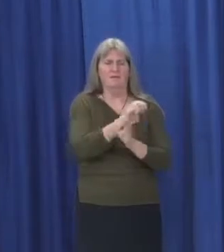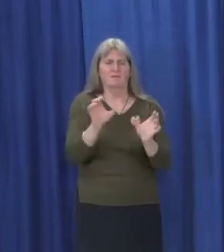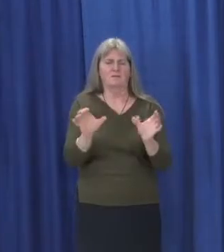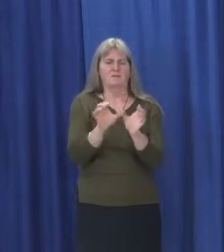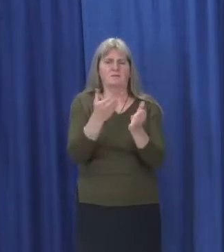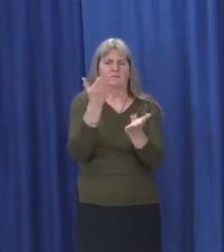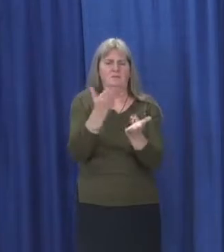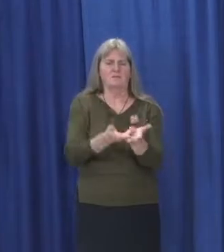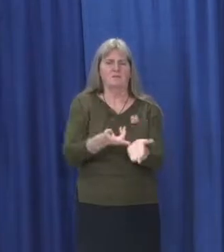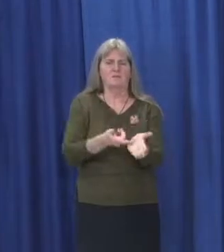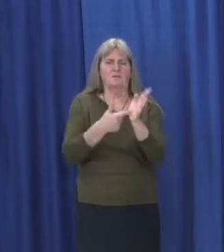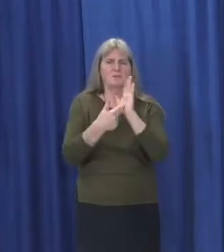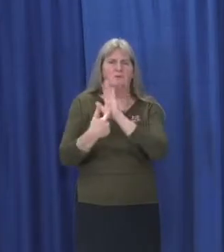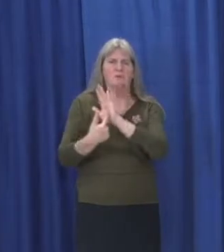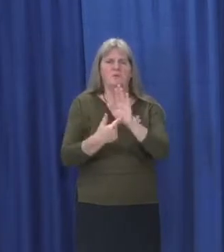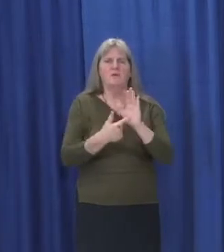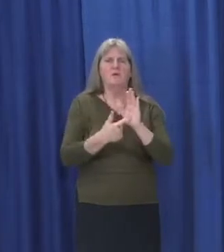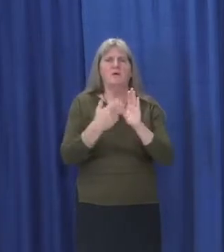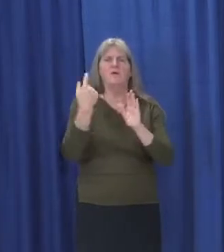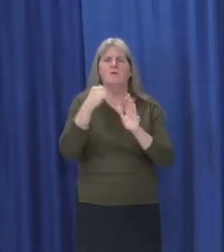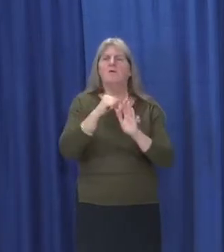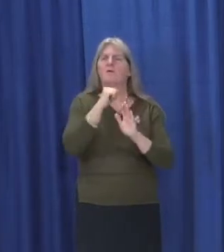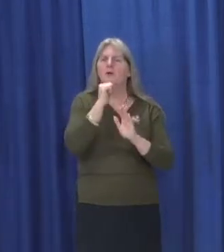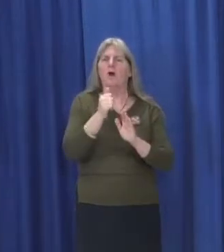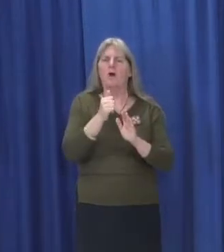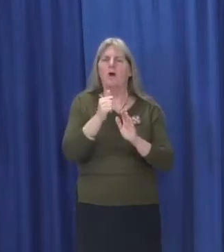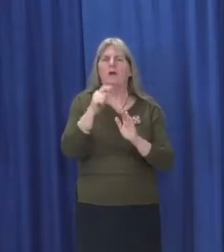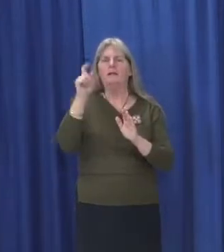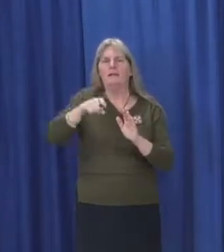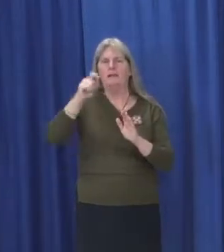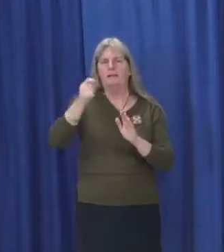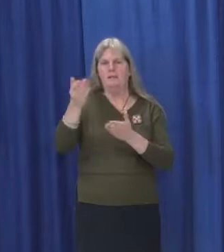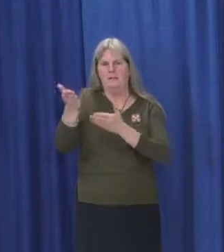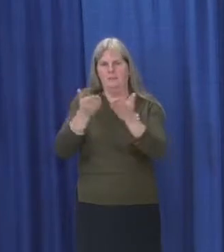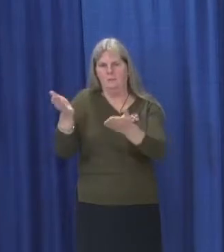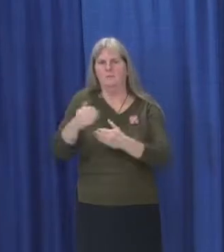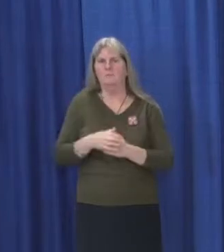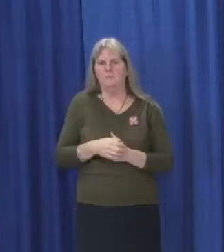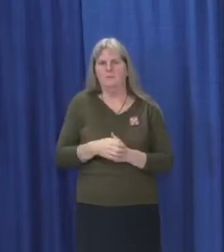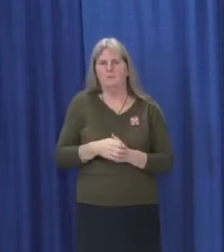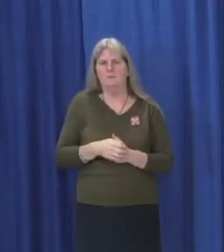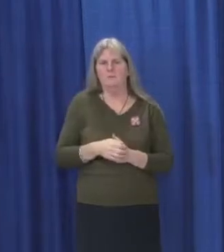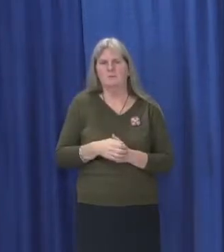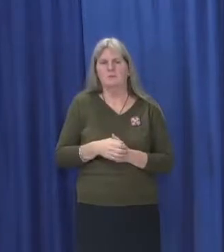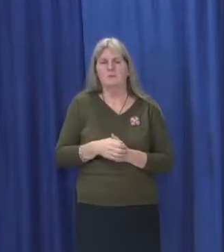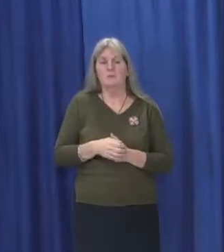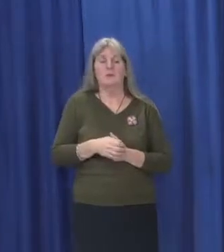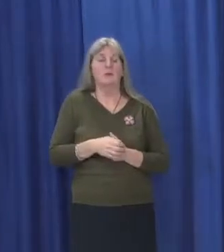vaccine certification requirement for access to nonessential services.